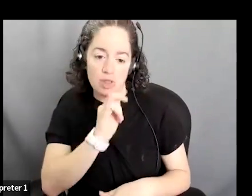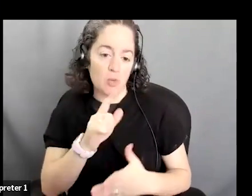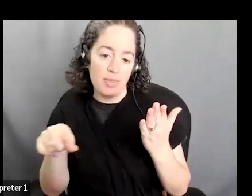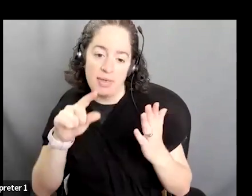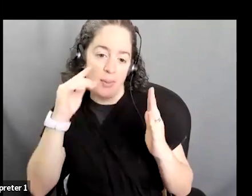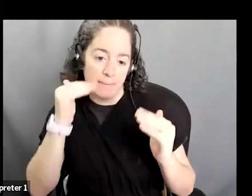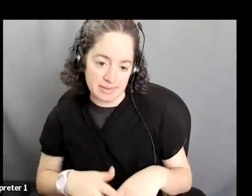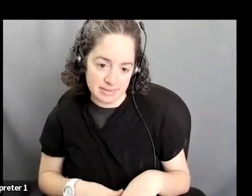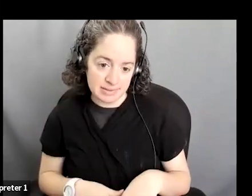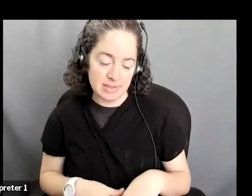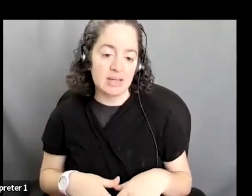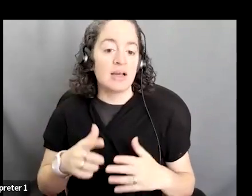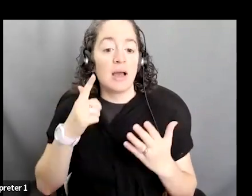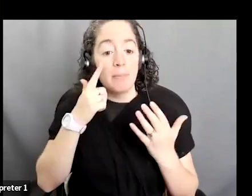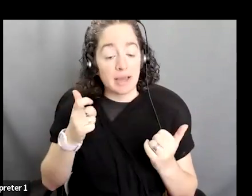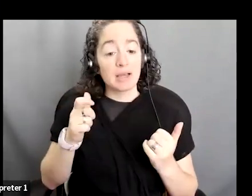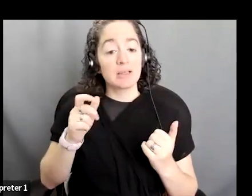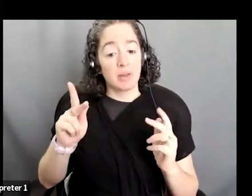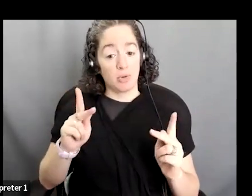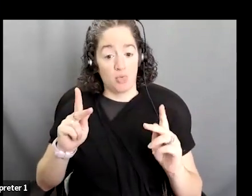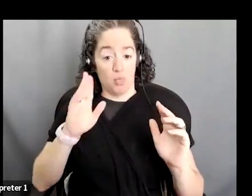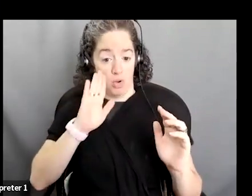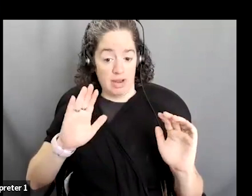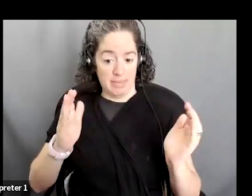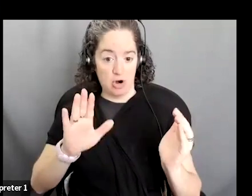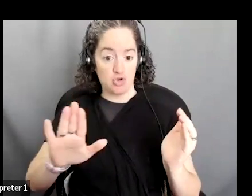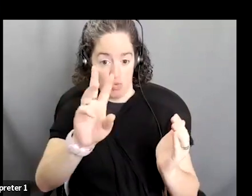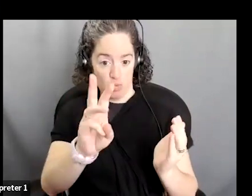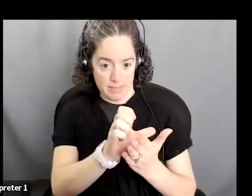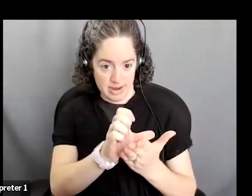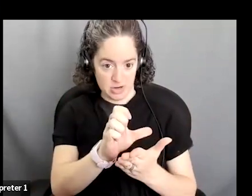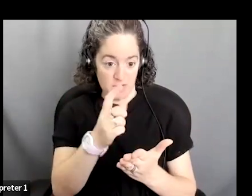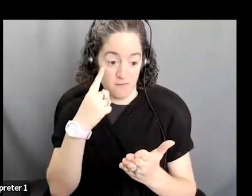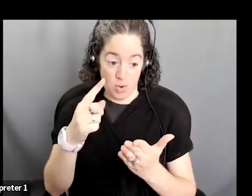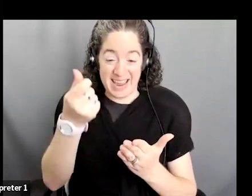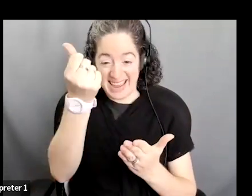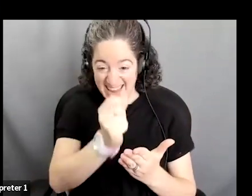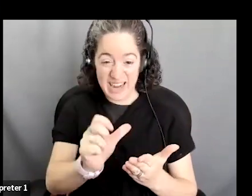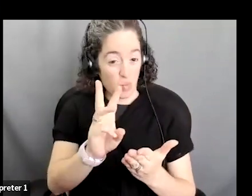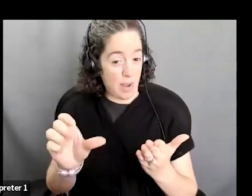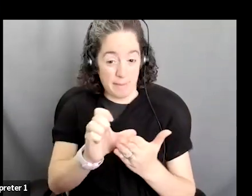in the context of every single website they've been on previously and all these other websites